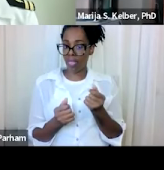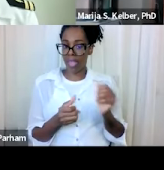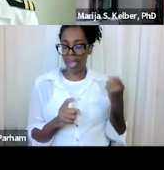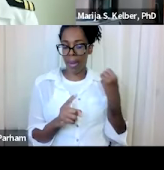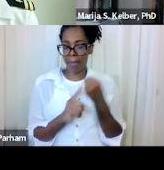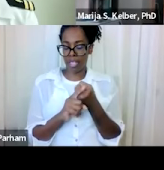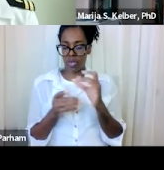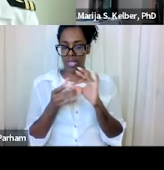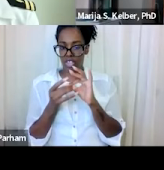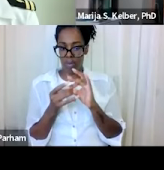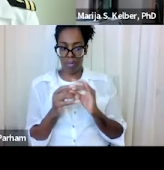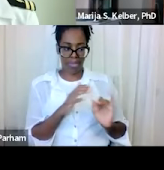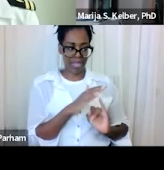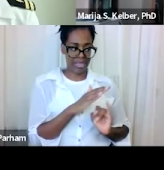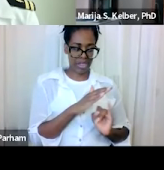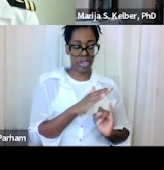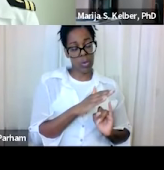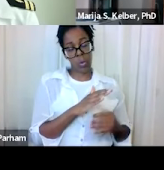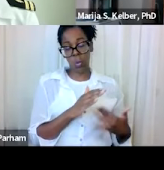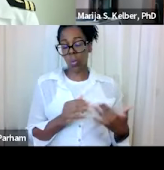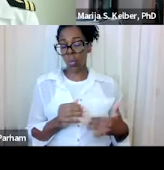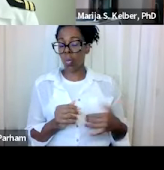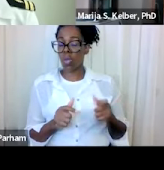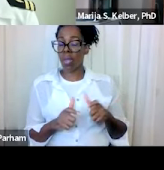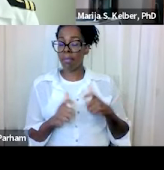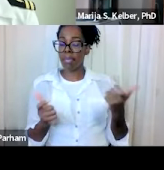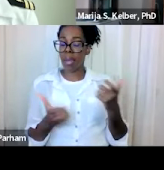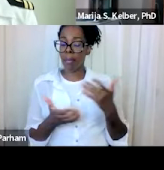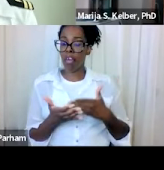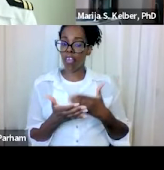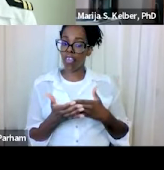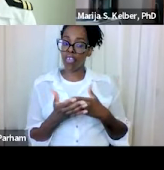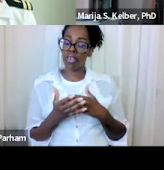Isolation is a significant factor when it comes to coping with mental health concerns.